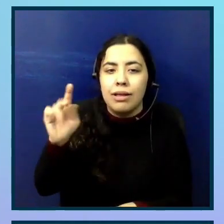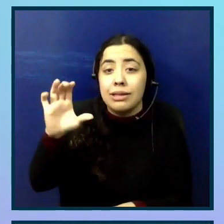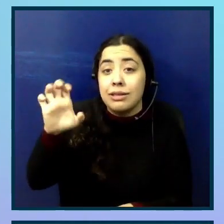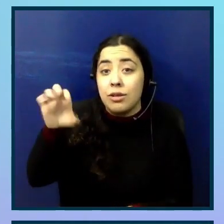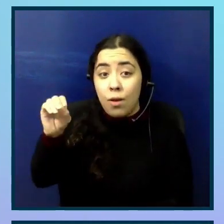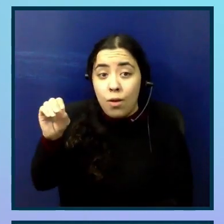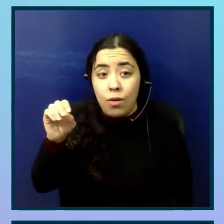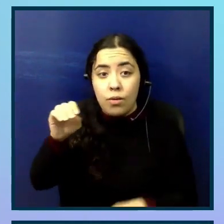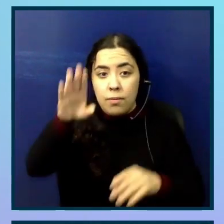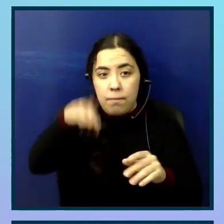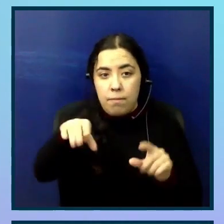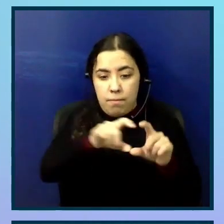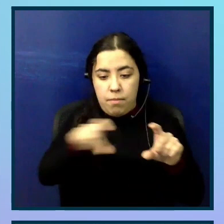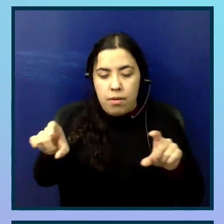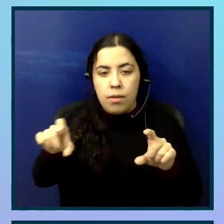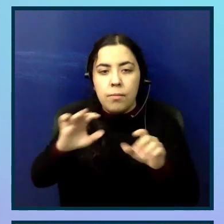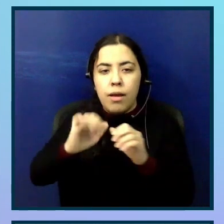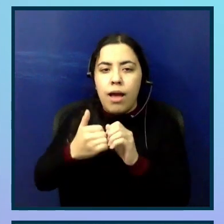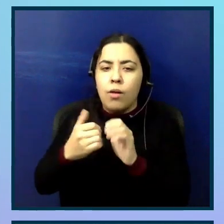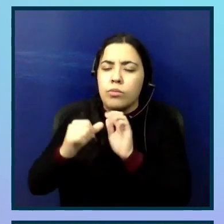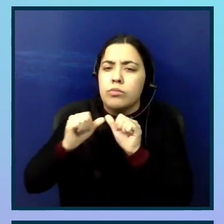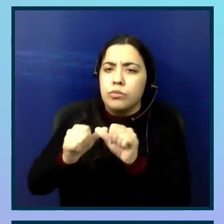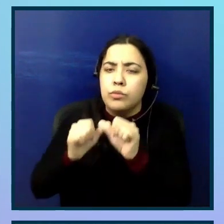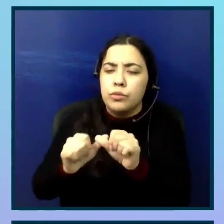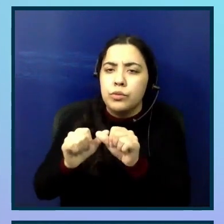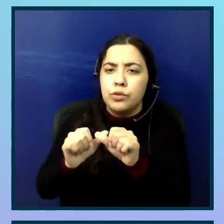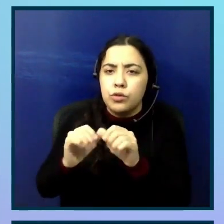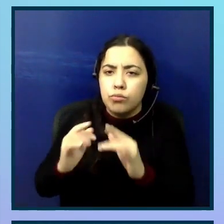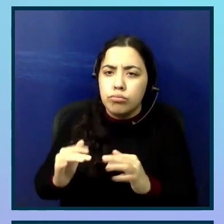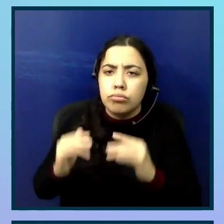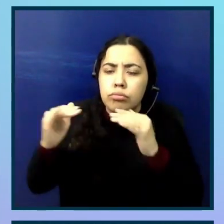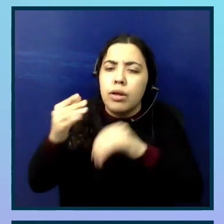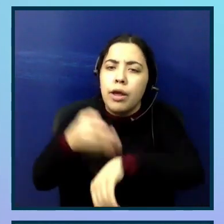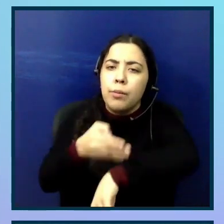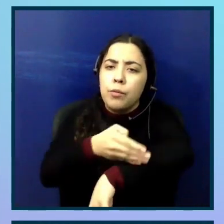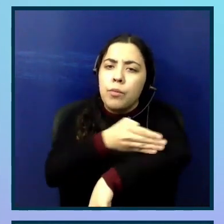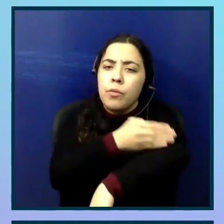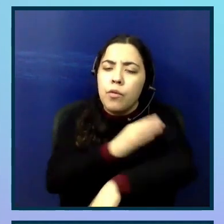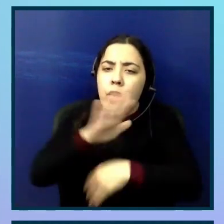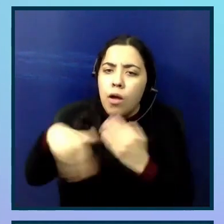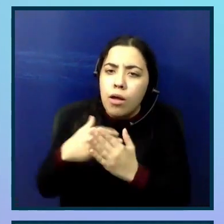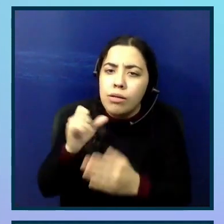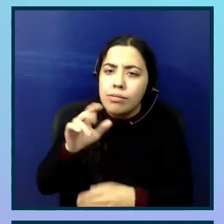continuing to improve the usability of Slack for all users, by paying down accessibility debt